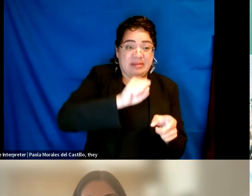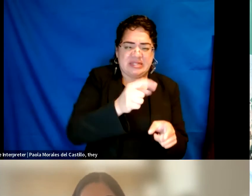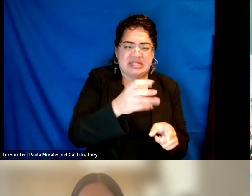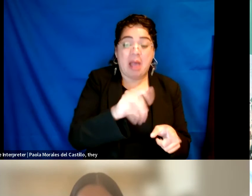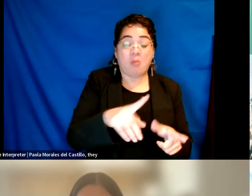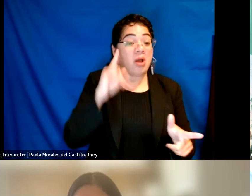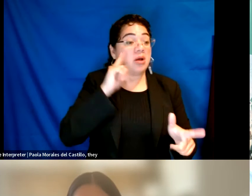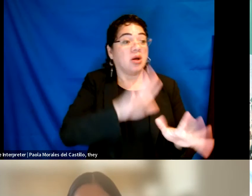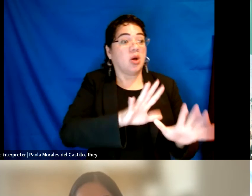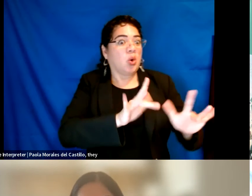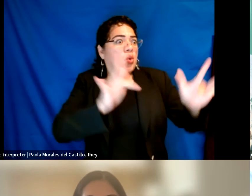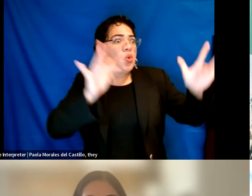included in that definition?